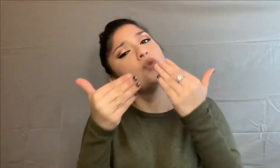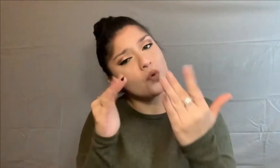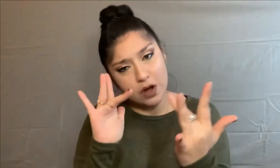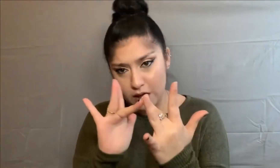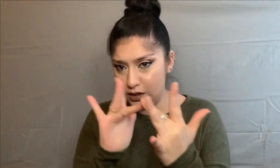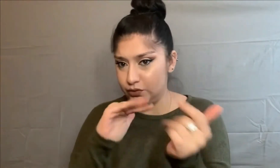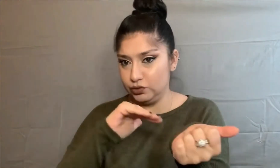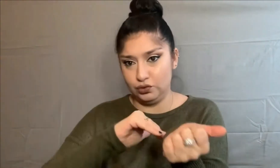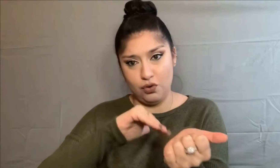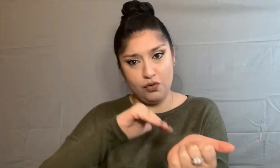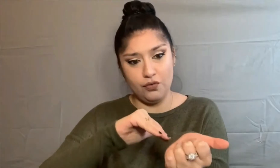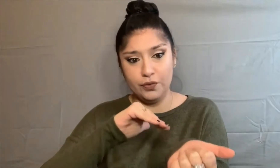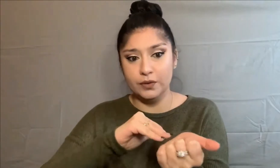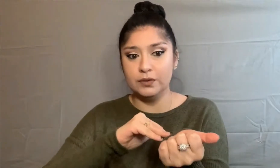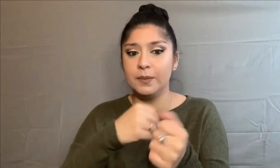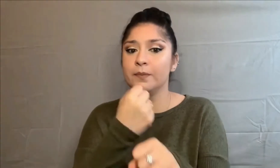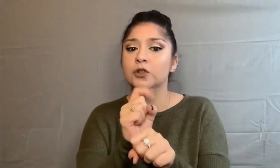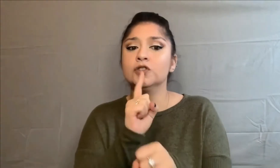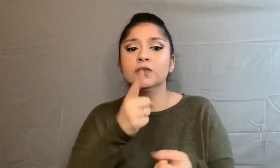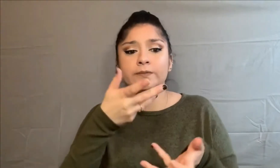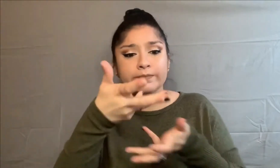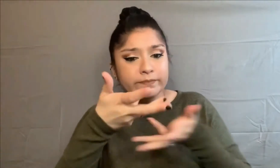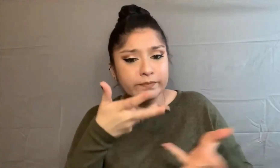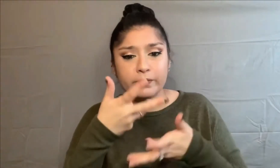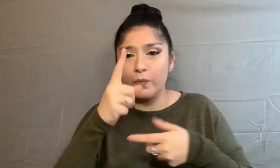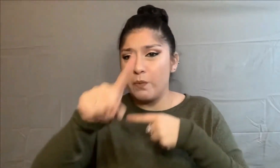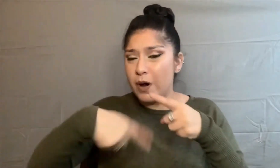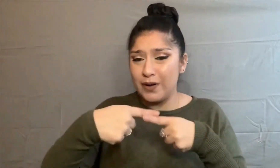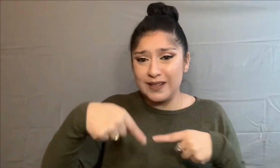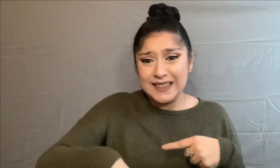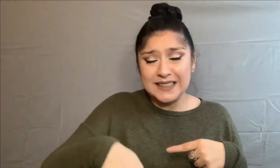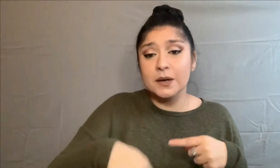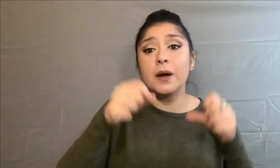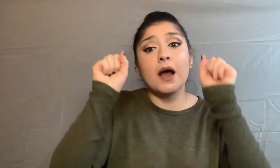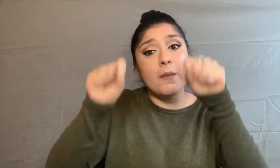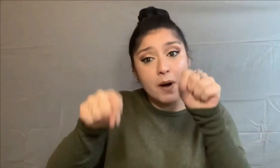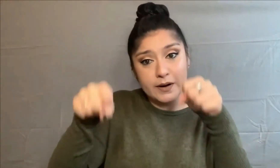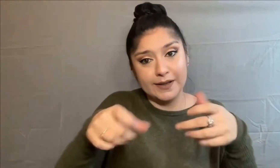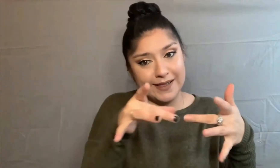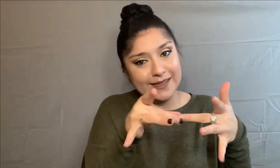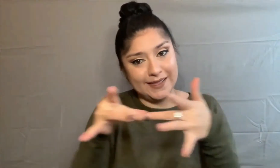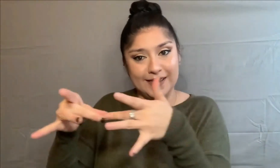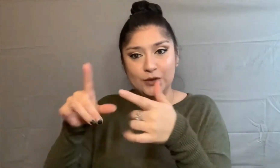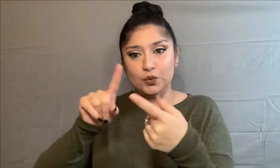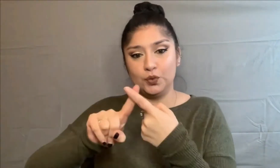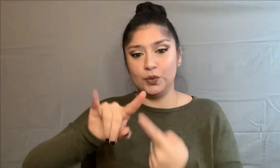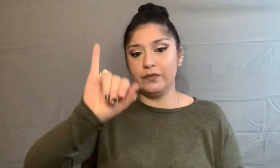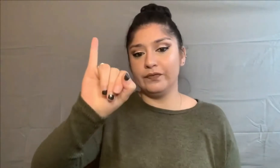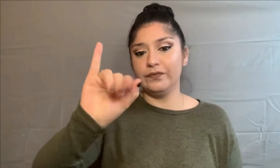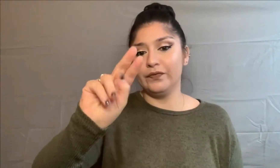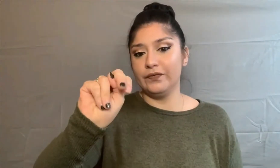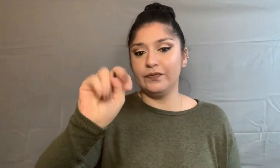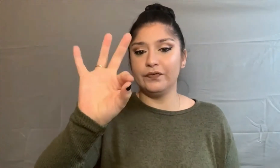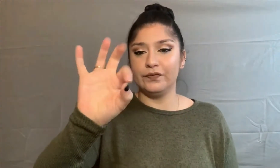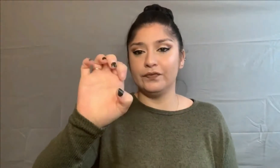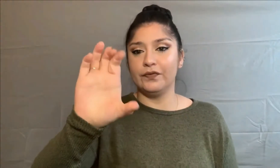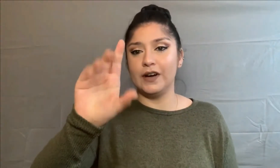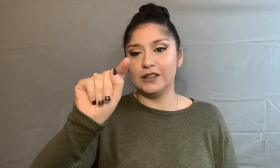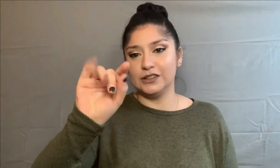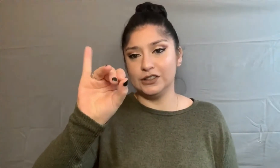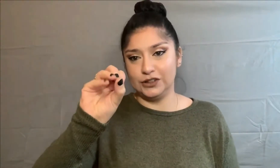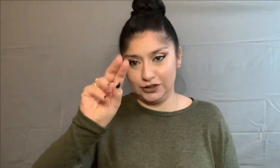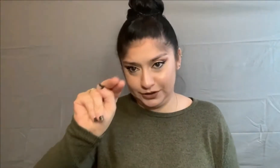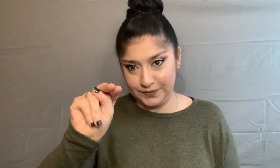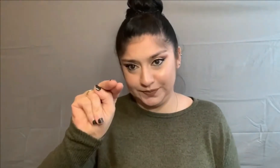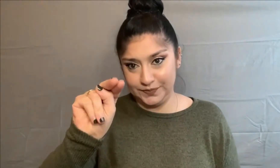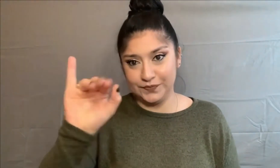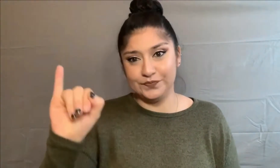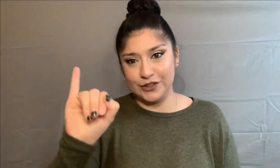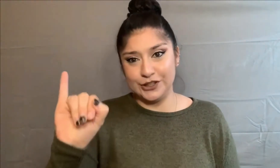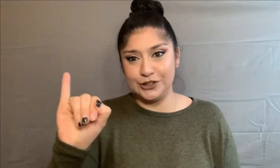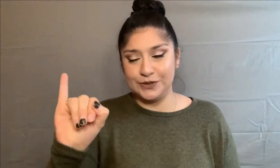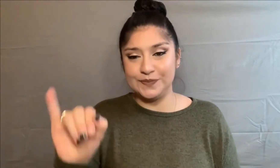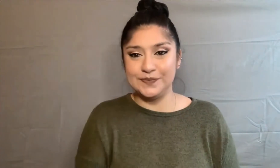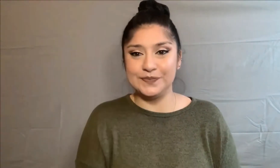Go ahead and contact your physician as this could indicate a vaginal infection.